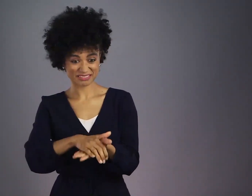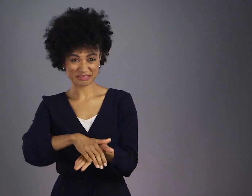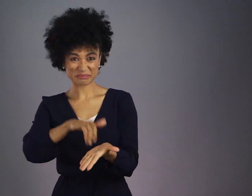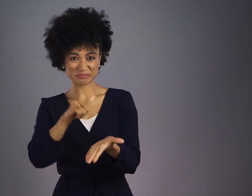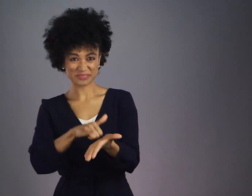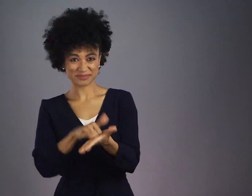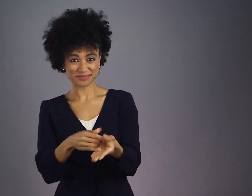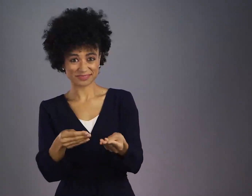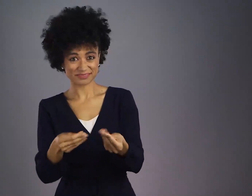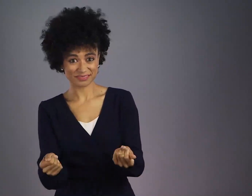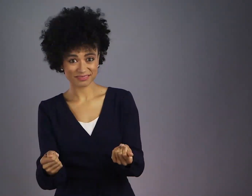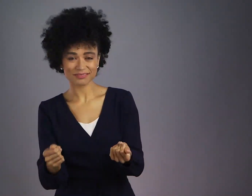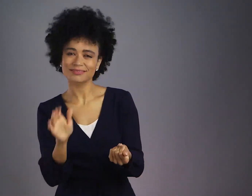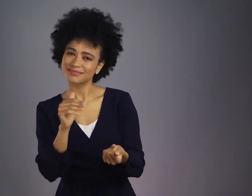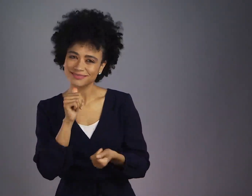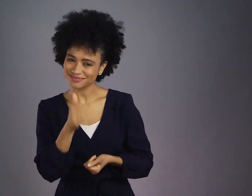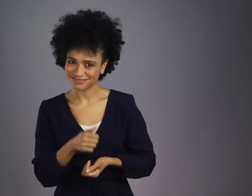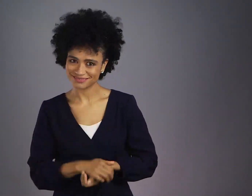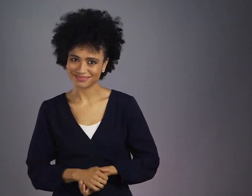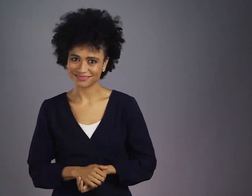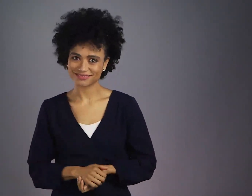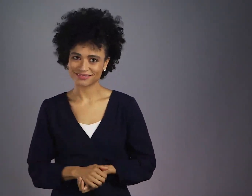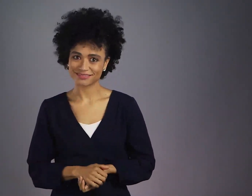You can be quite hopeful of a situation like this.